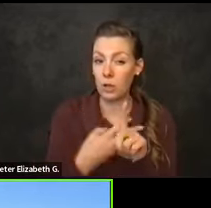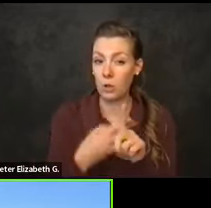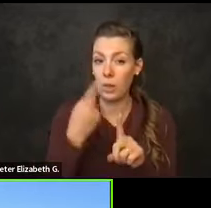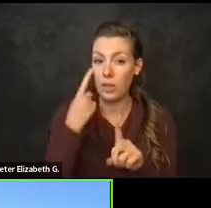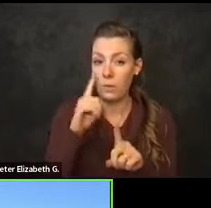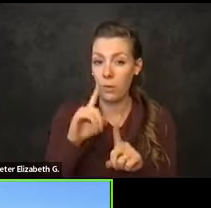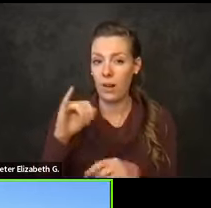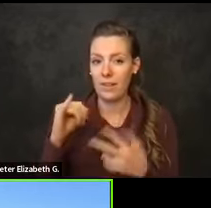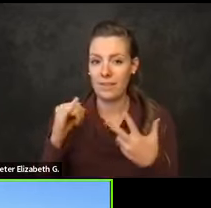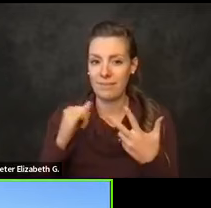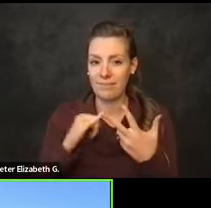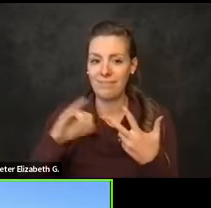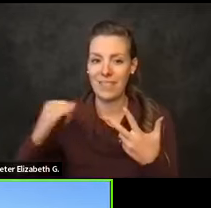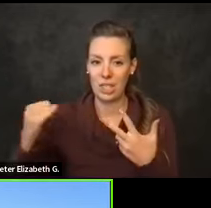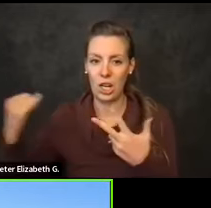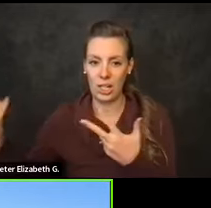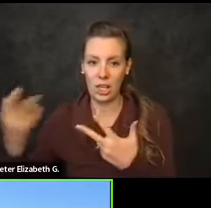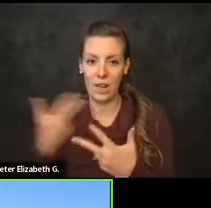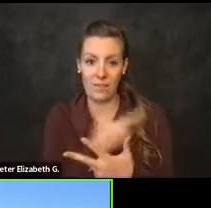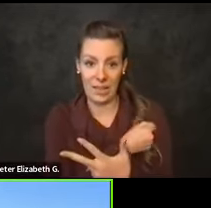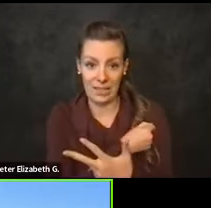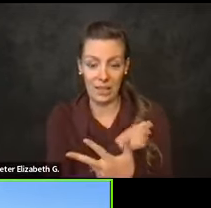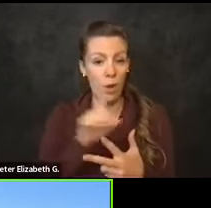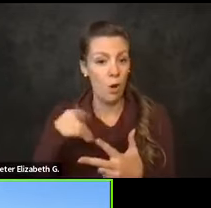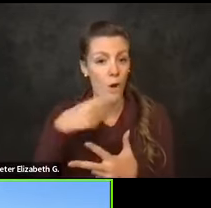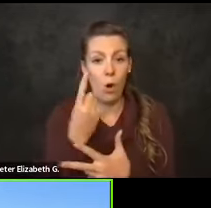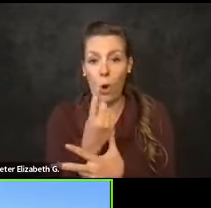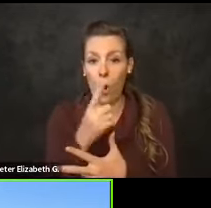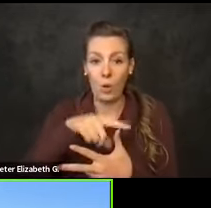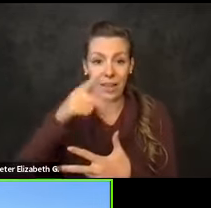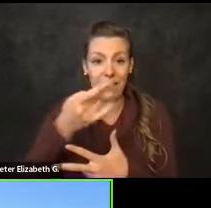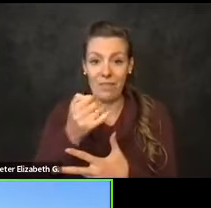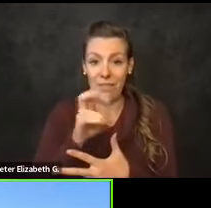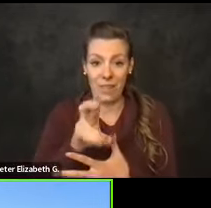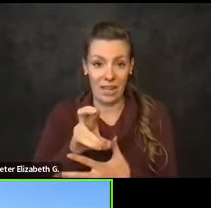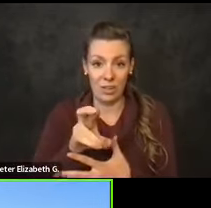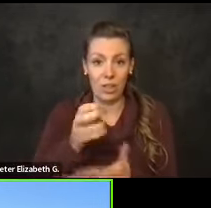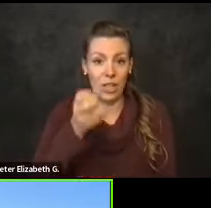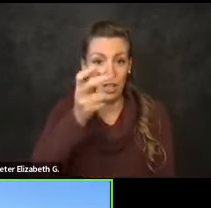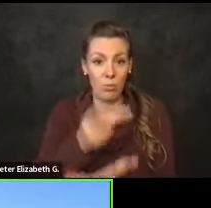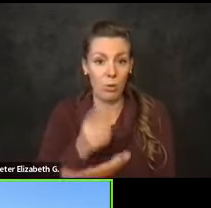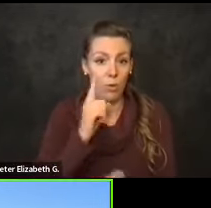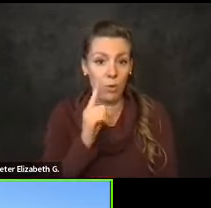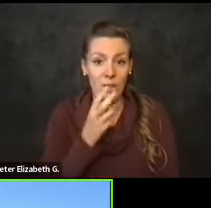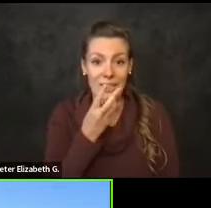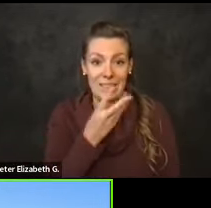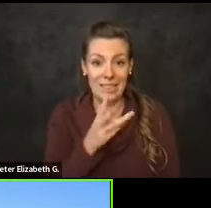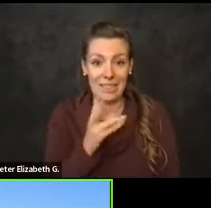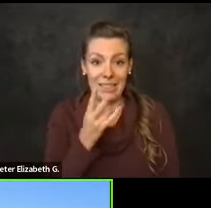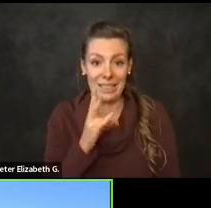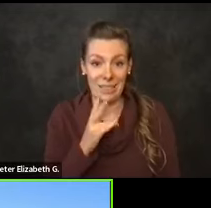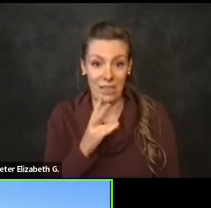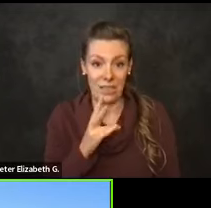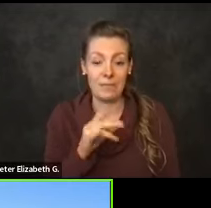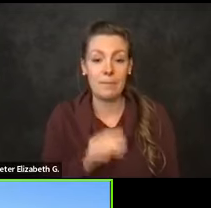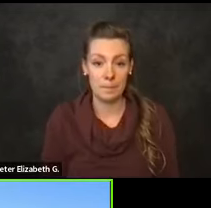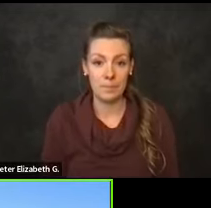vaccine, only the Pfizer vaccine has been approved for 16 and 17 year olds. Boosters are especially critical for